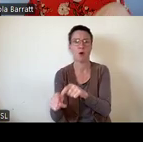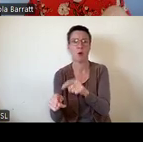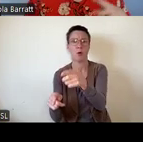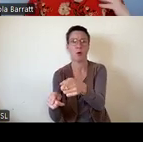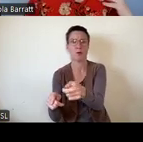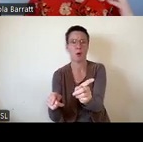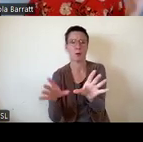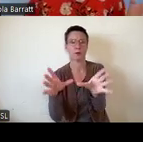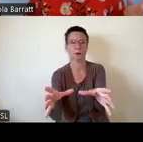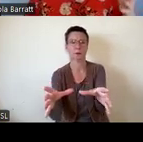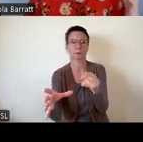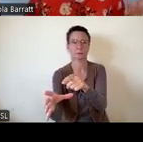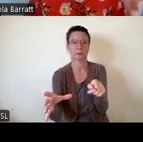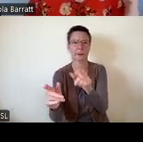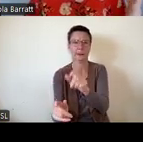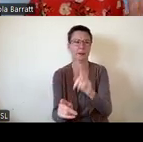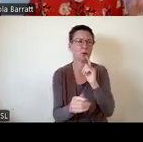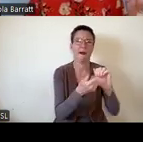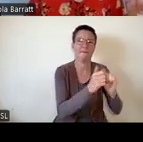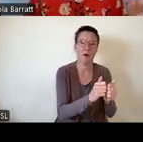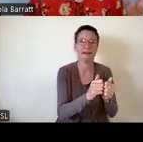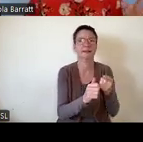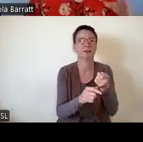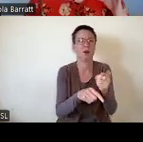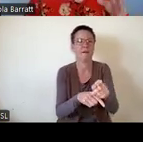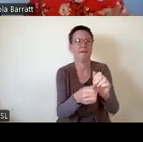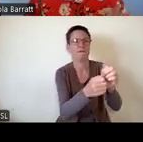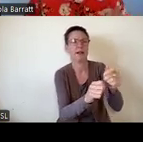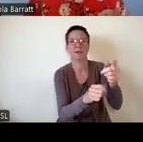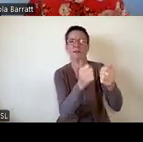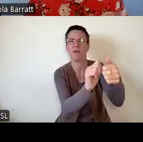They're like a friend of a friend of a friend. I hope this is making sense.